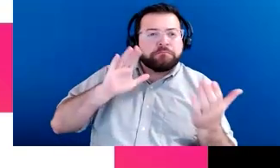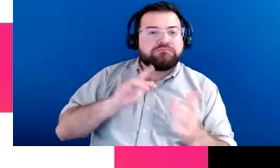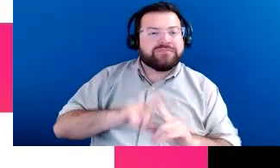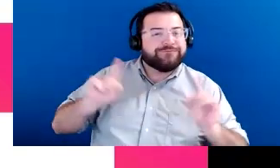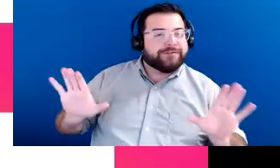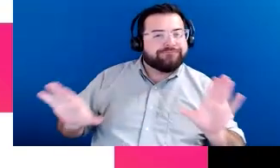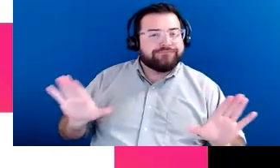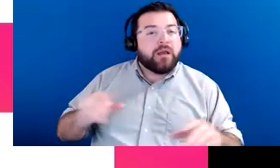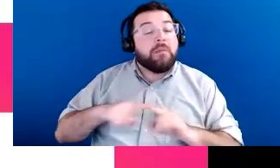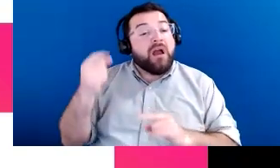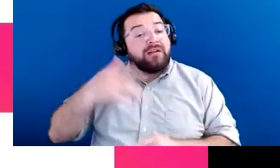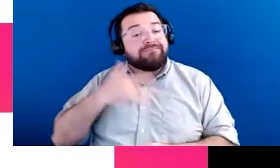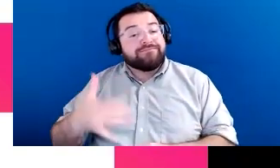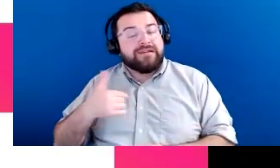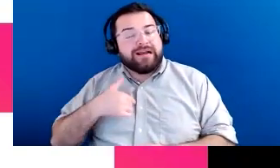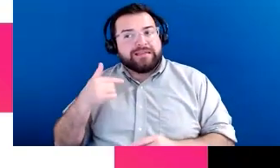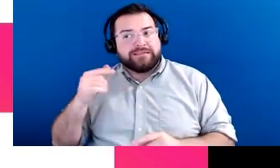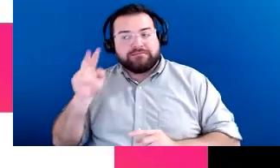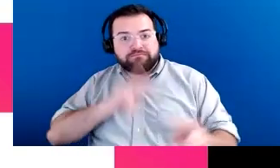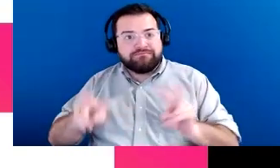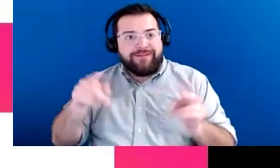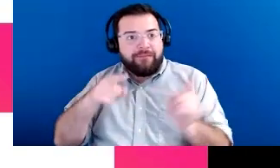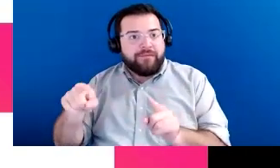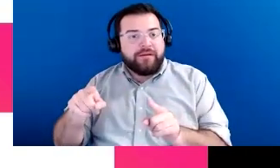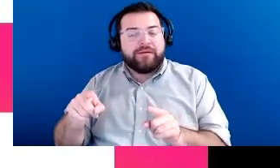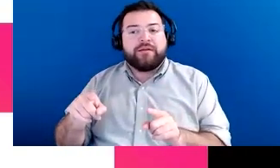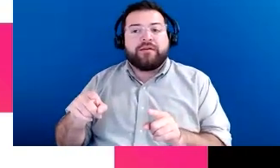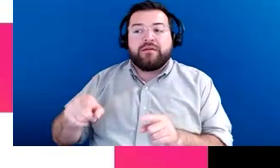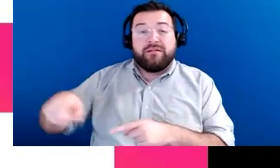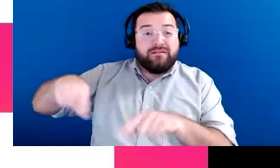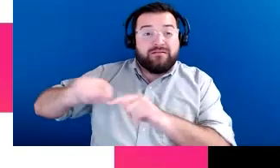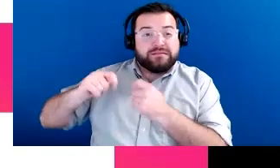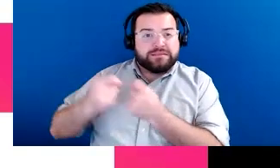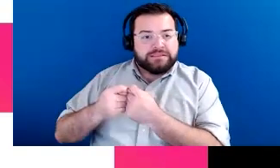what I have found is that they are reviewing online courses.